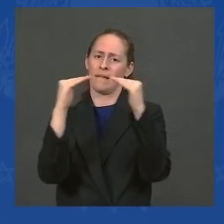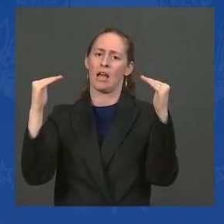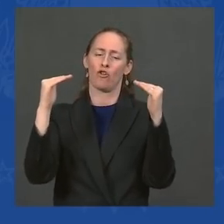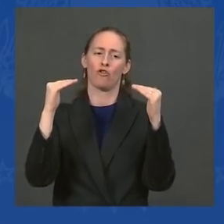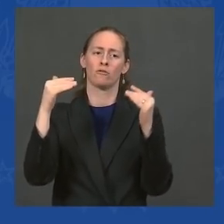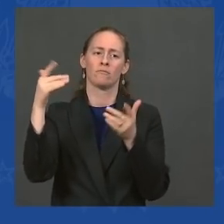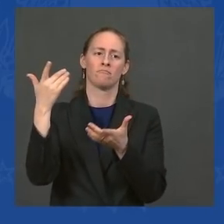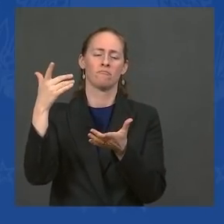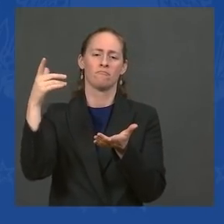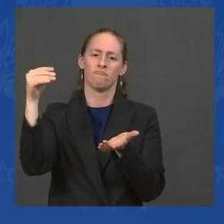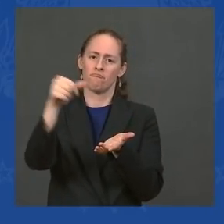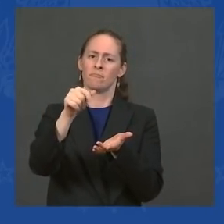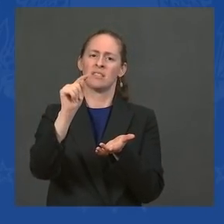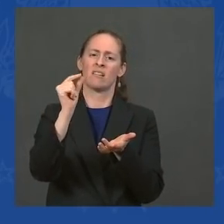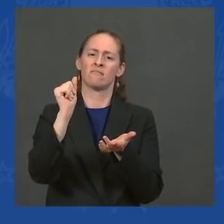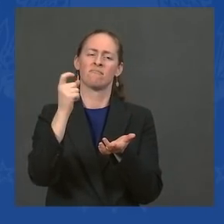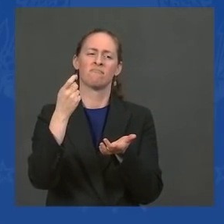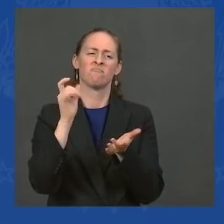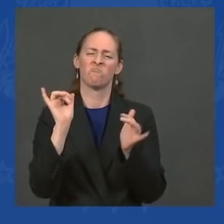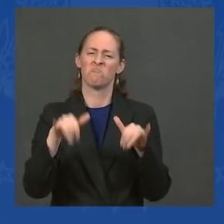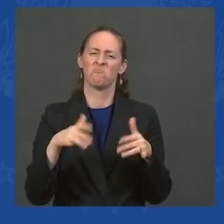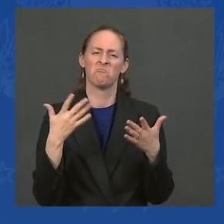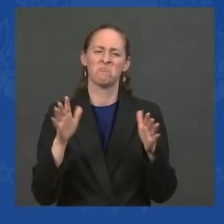You know, the issue that has been championed by Rosa for years --